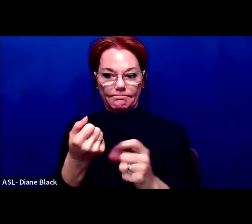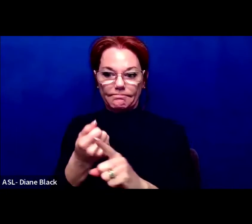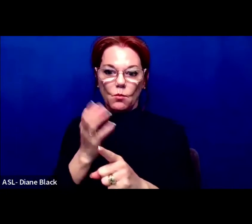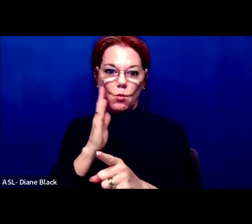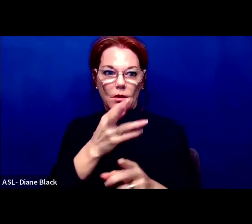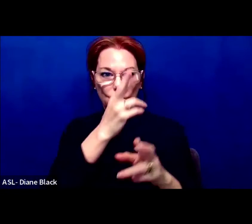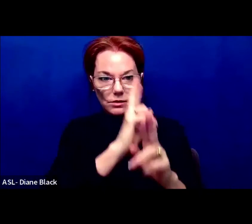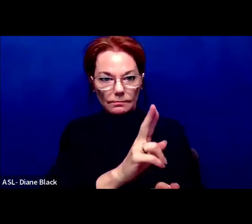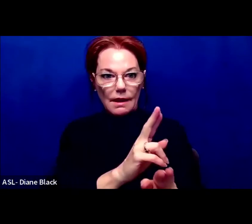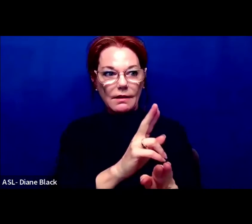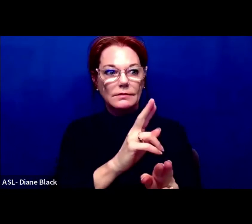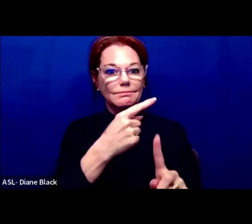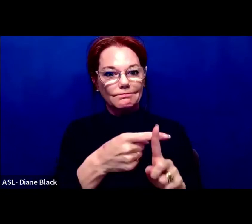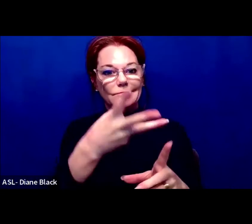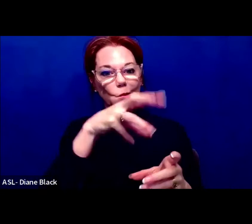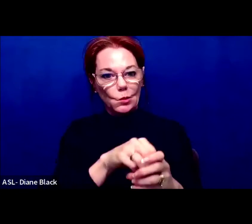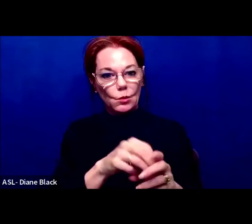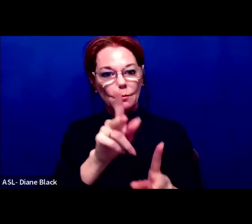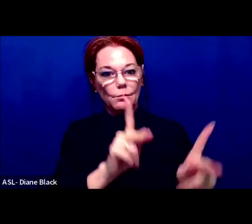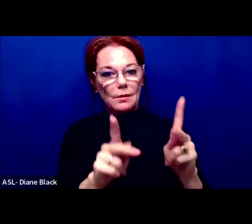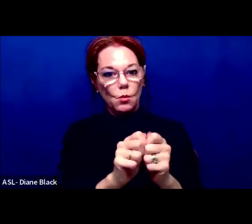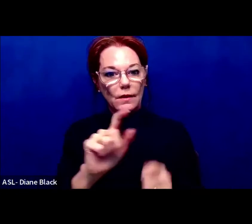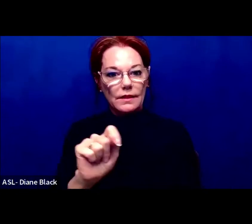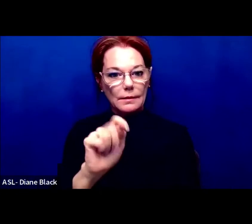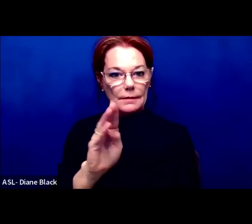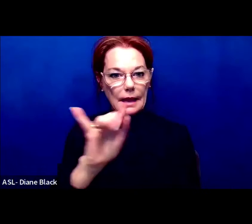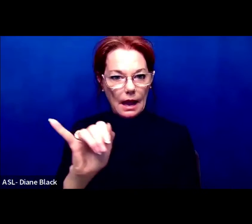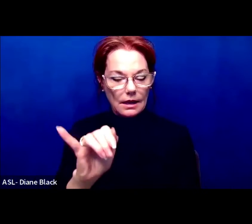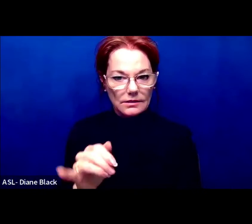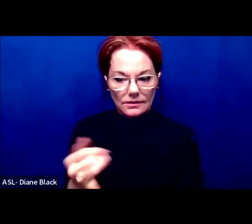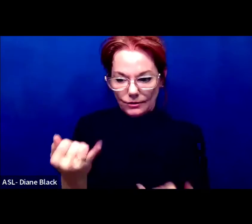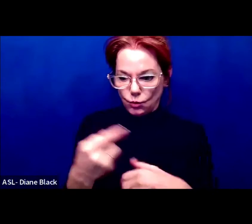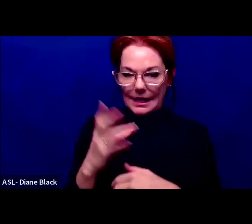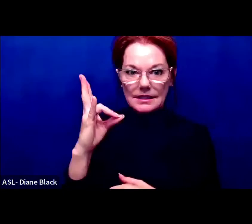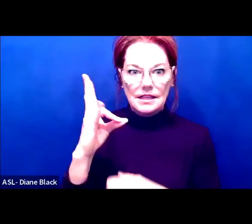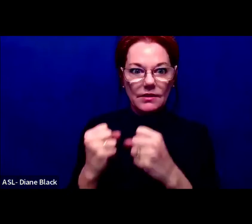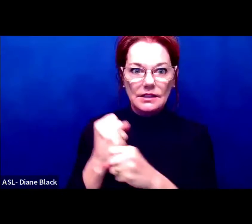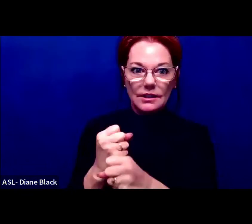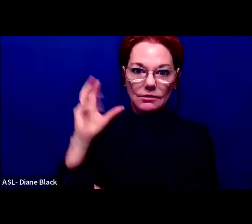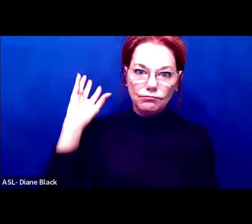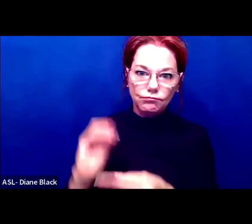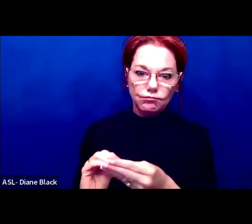injury. Today is the seventh year that we've marked this day. And I like the addition of the